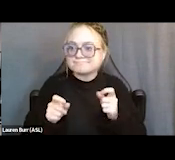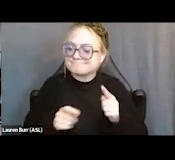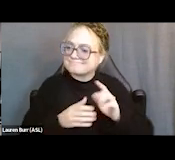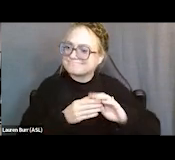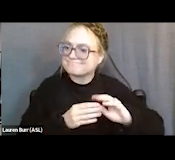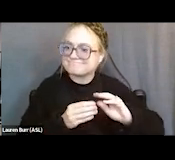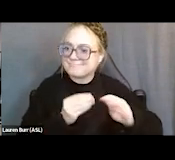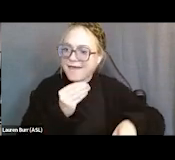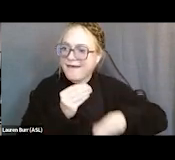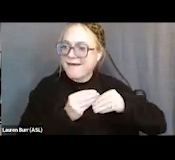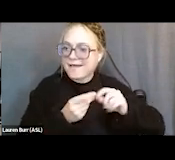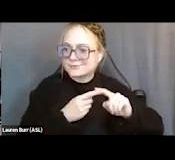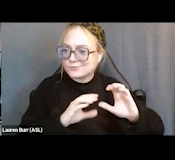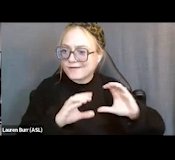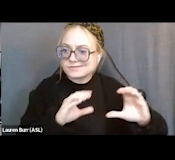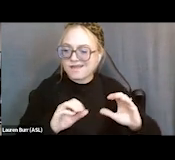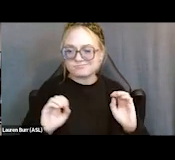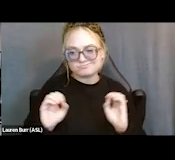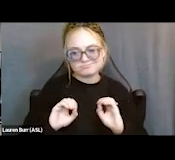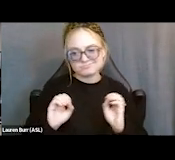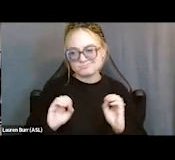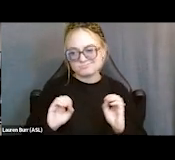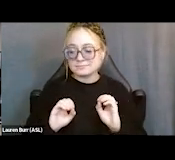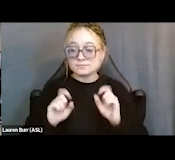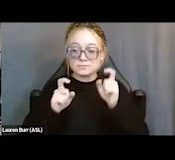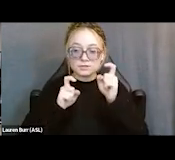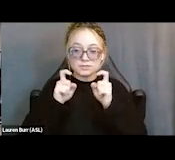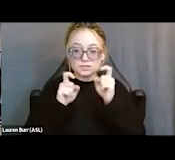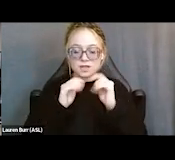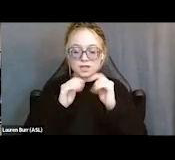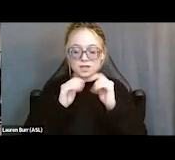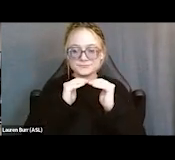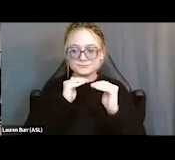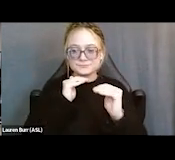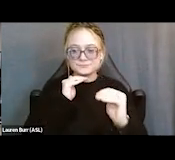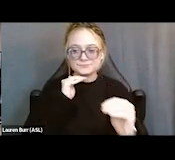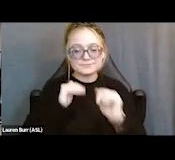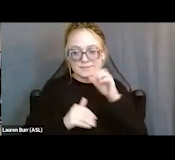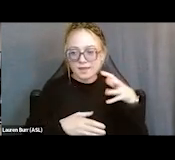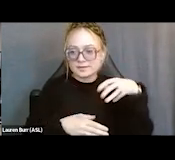Not expressing a lot of emotion on the face, just disengagement or withdrawal generally,